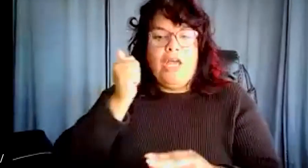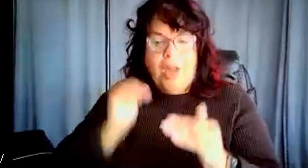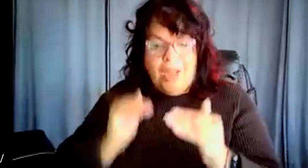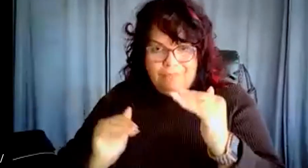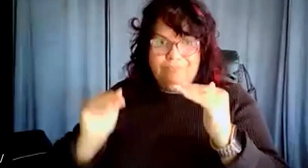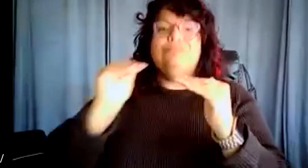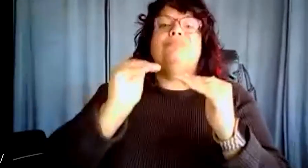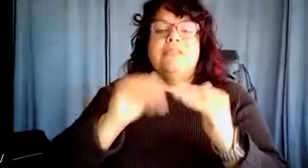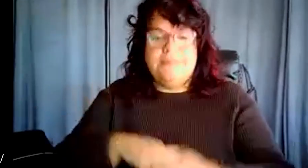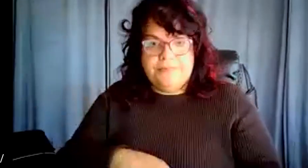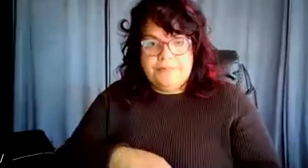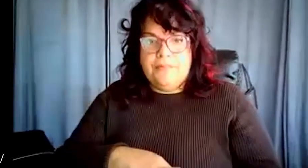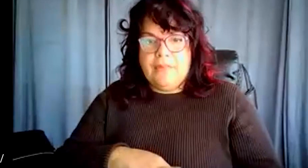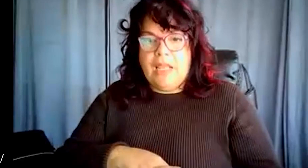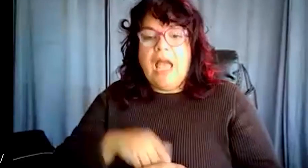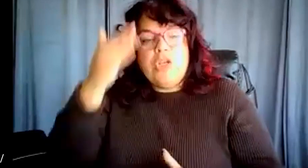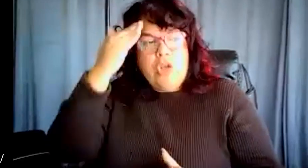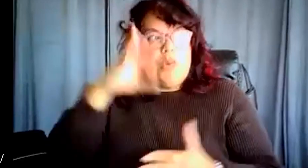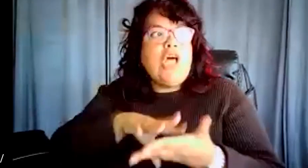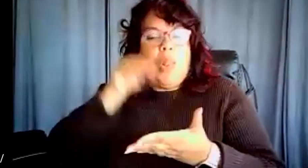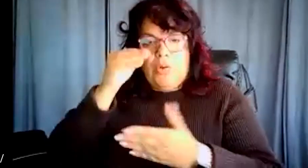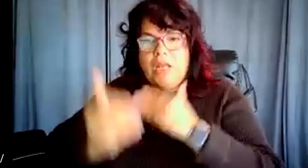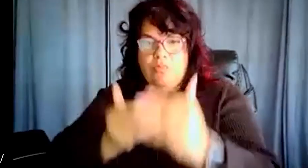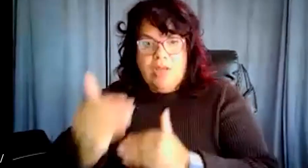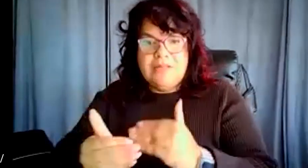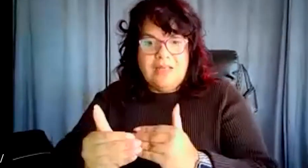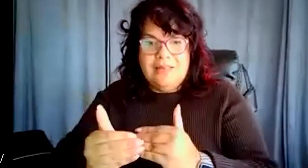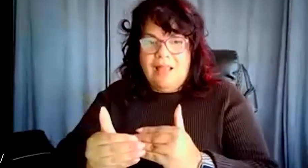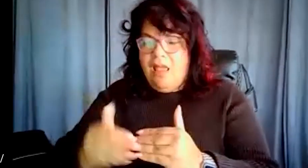But I know that it's a learning process, and it's something that I've not yet achieved in my work.